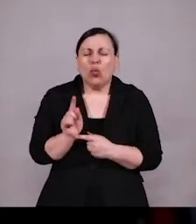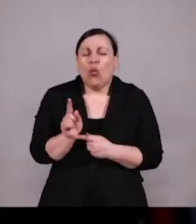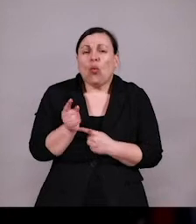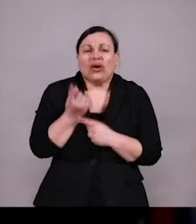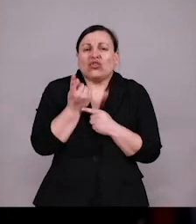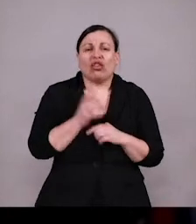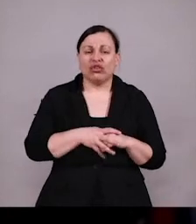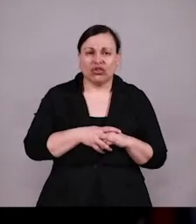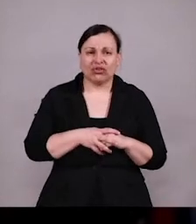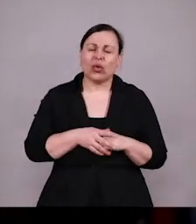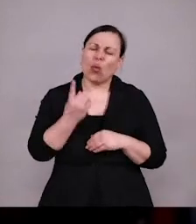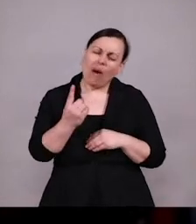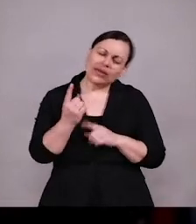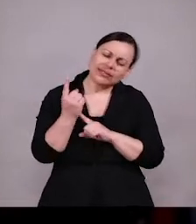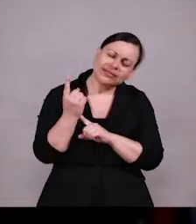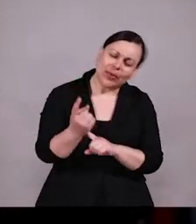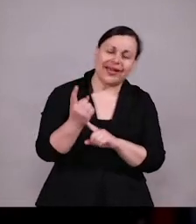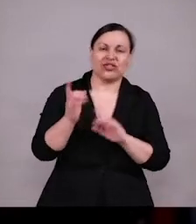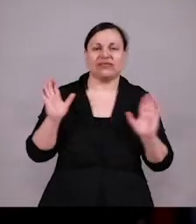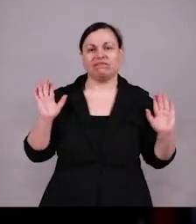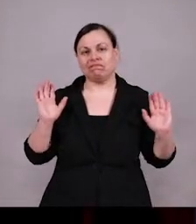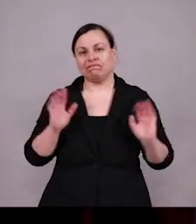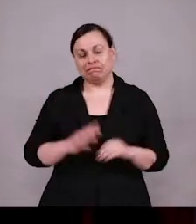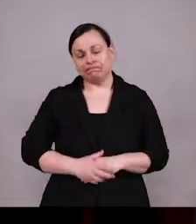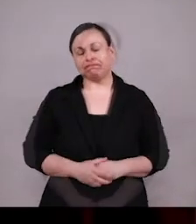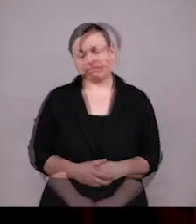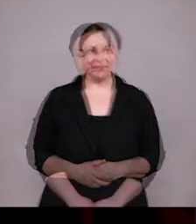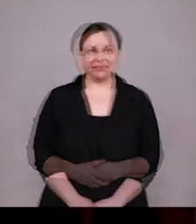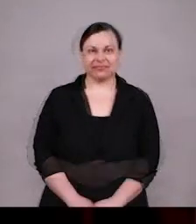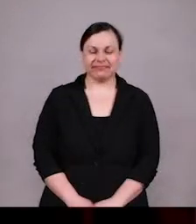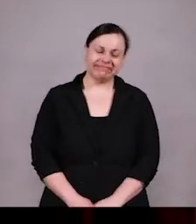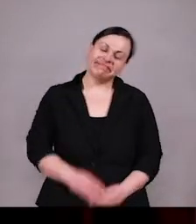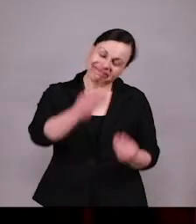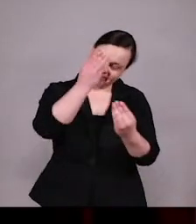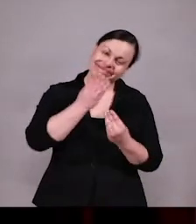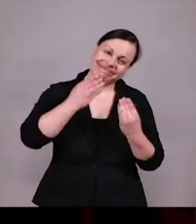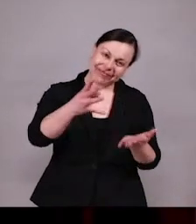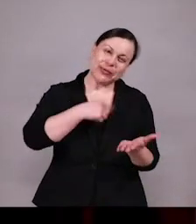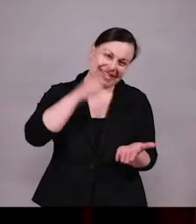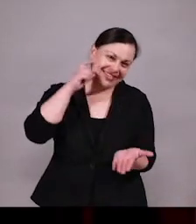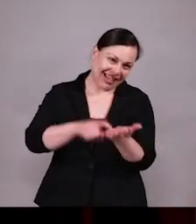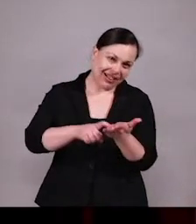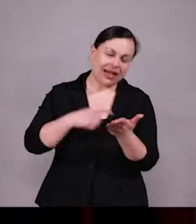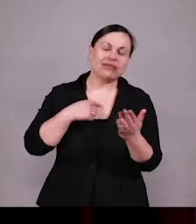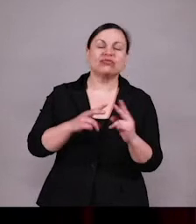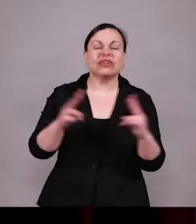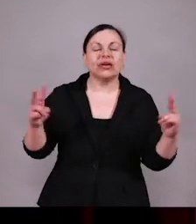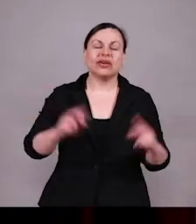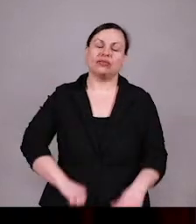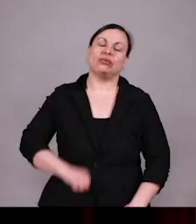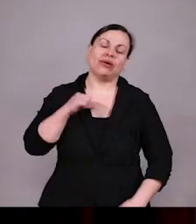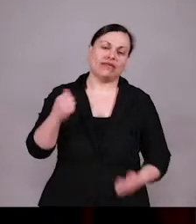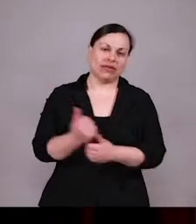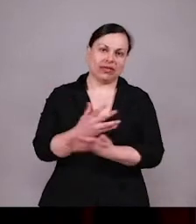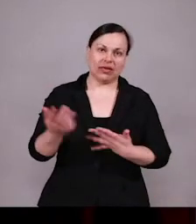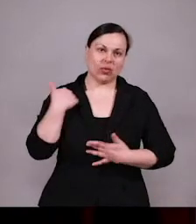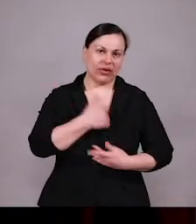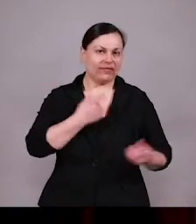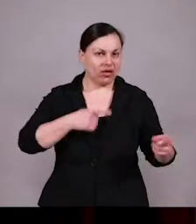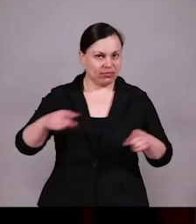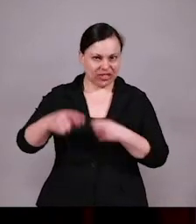dollar and a single donation. As you can tell, I’m very proud of what we’ve accomplished this year.